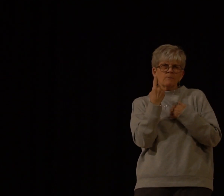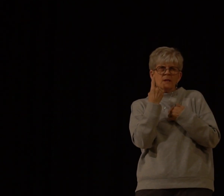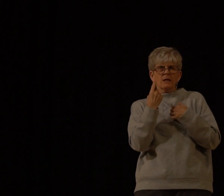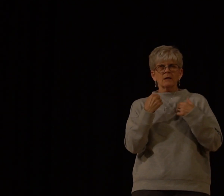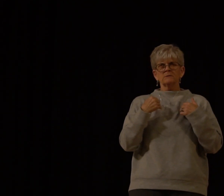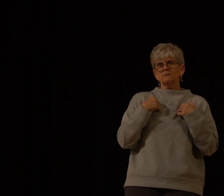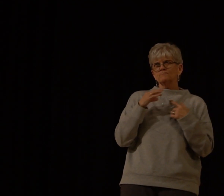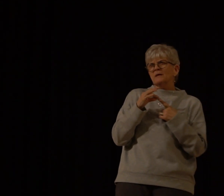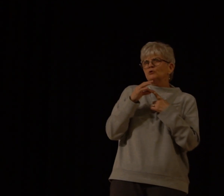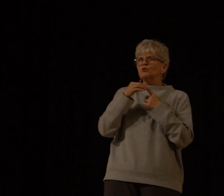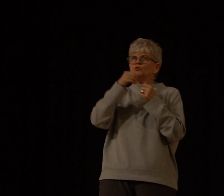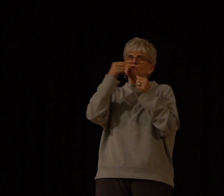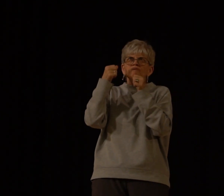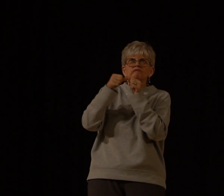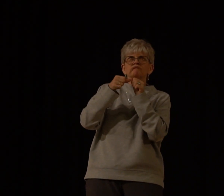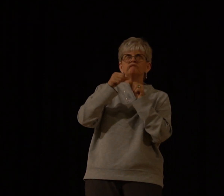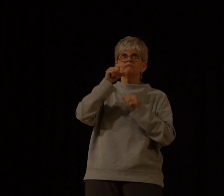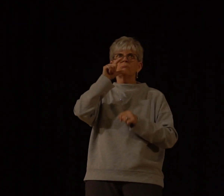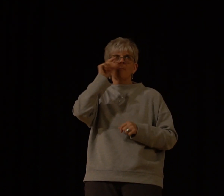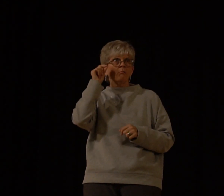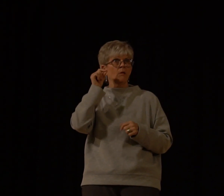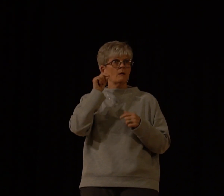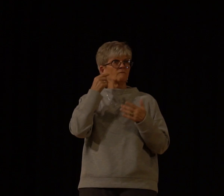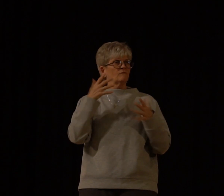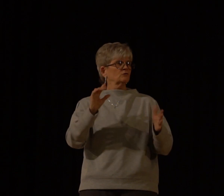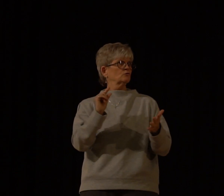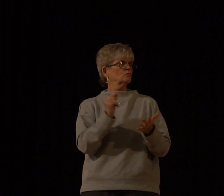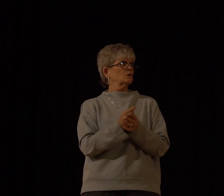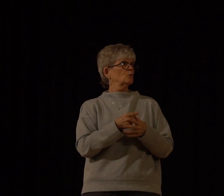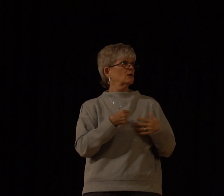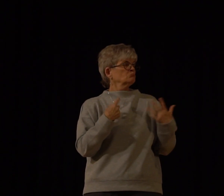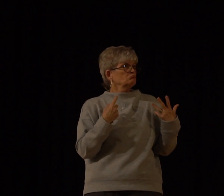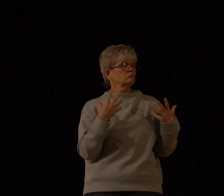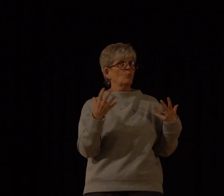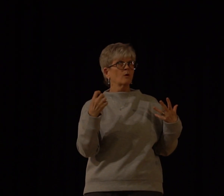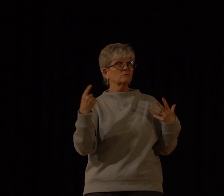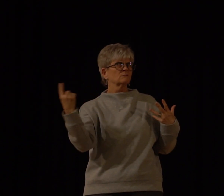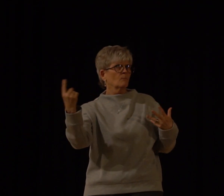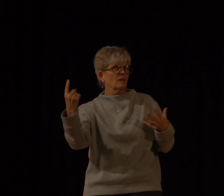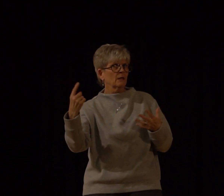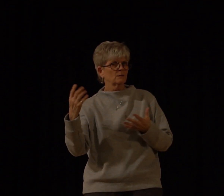I thought "Hm what can I do that would be special when I would